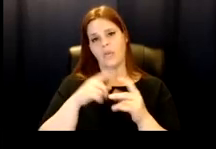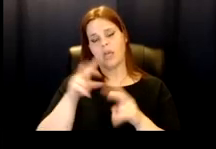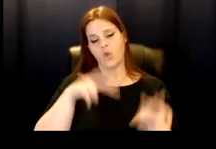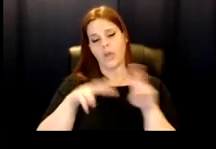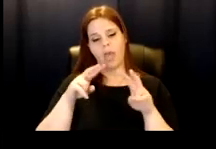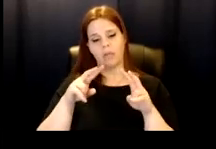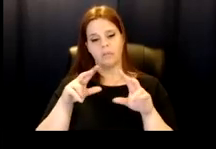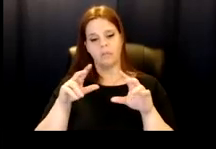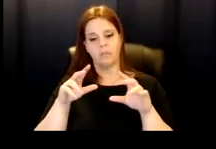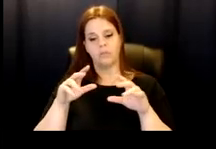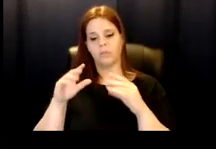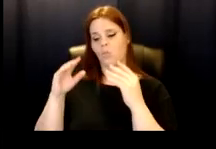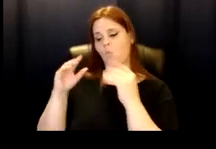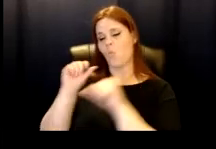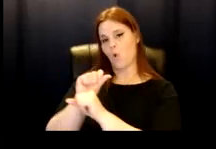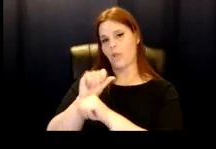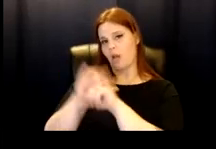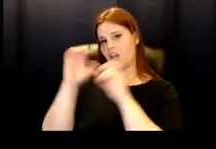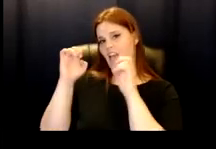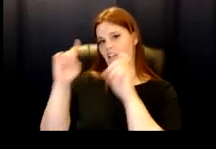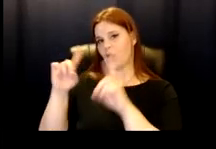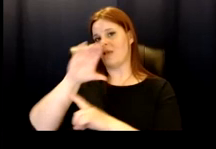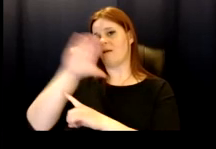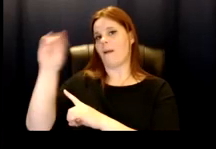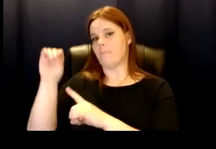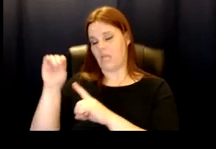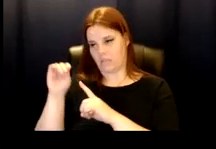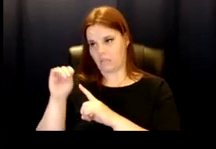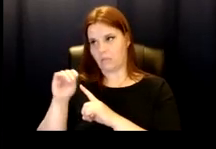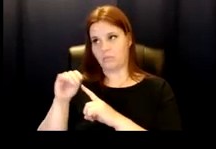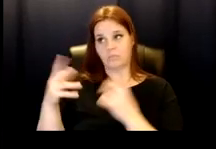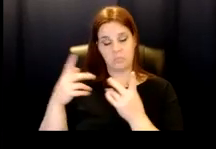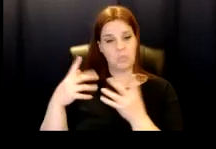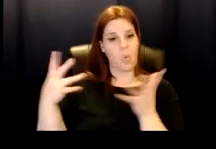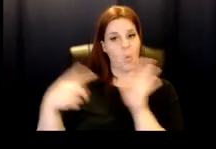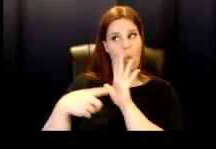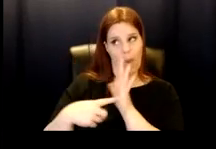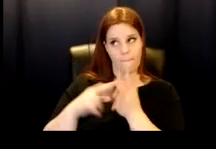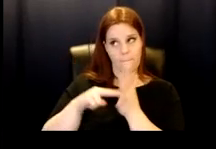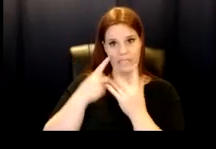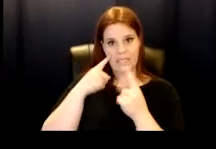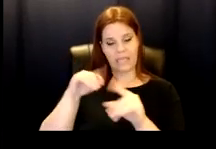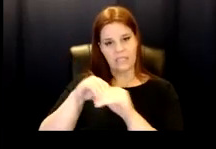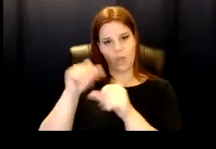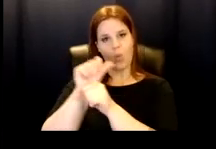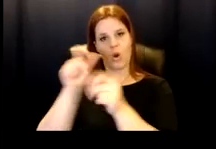side of things and looking at what constitutes success in the workplace according to employers